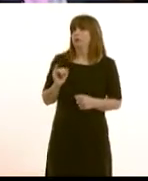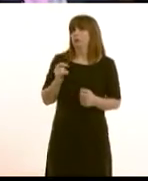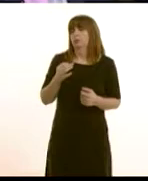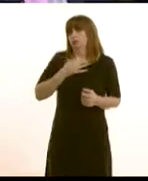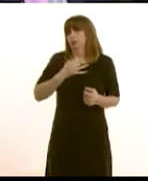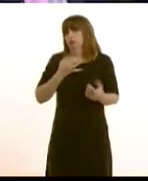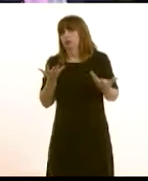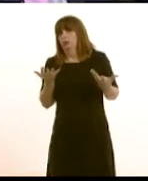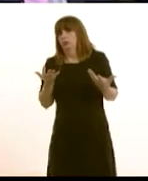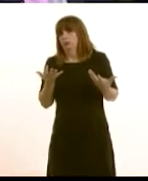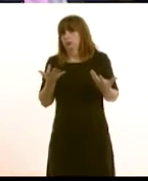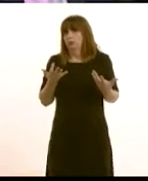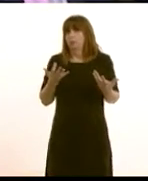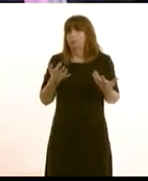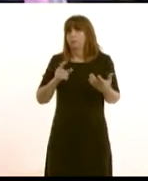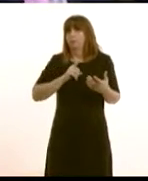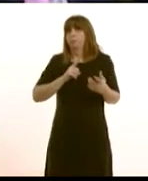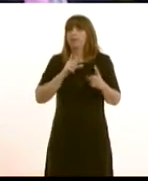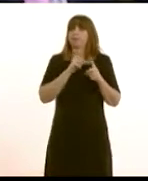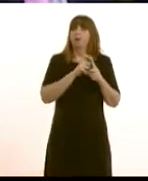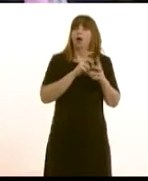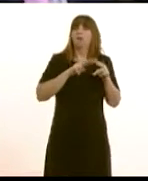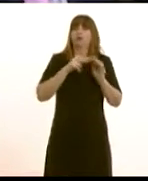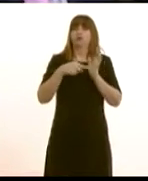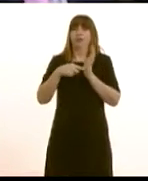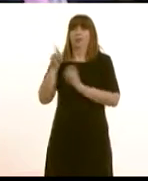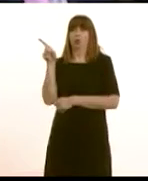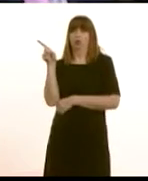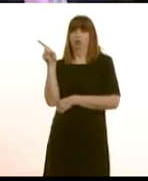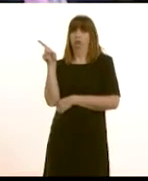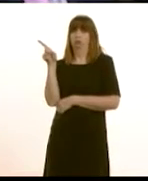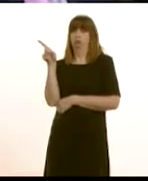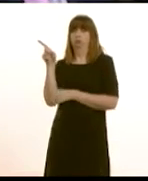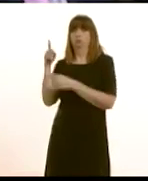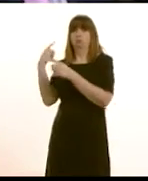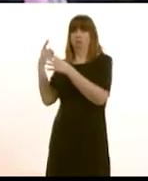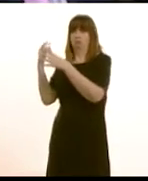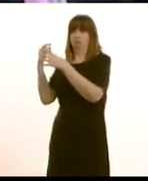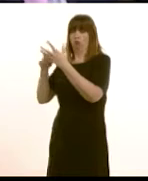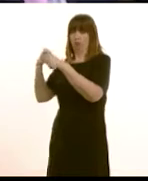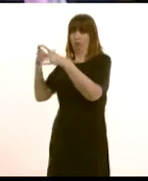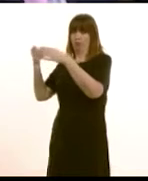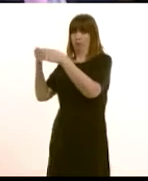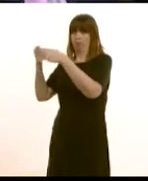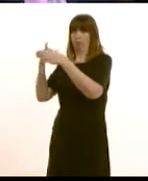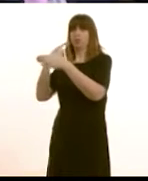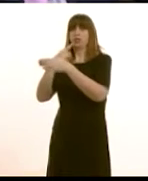for Transport they want to see no service that begins in Wales and terminates in England